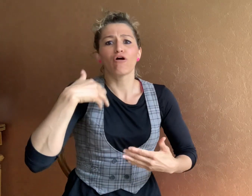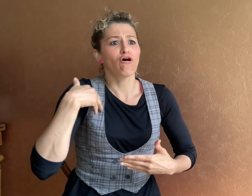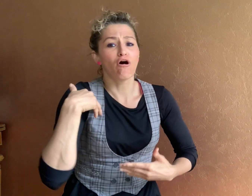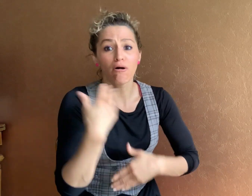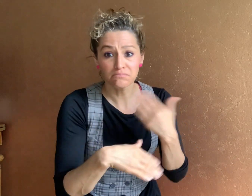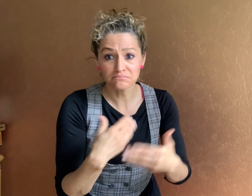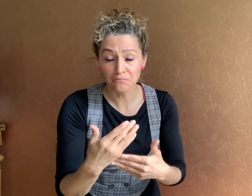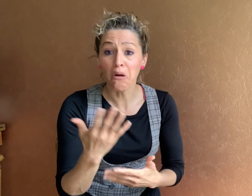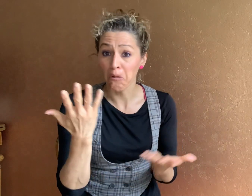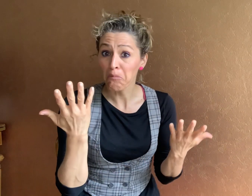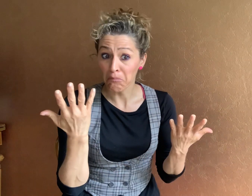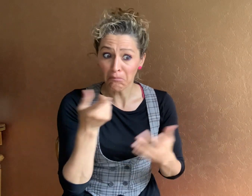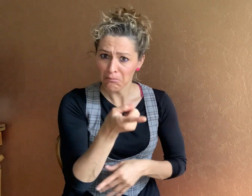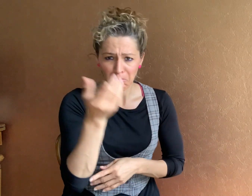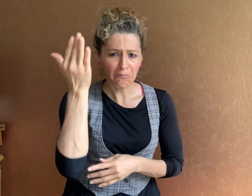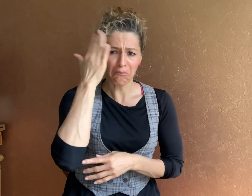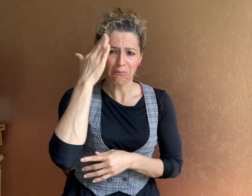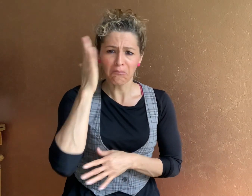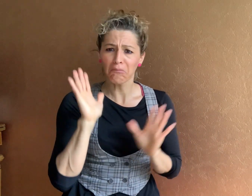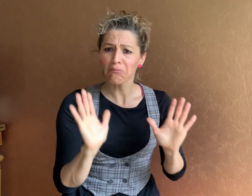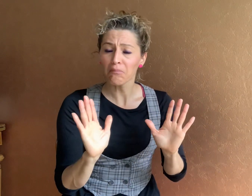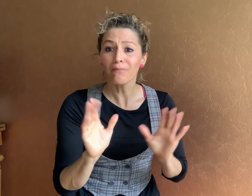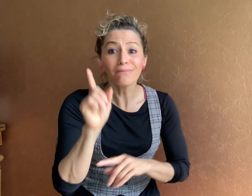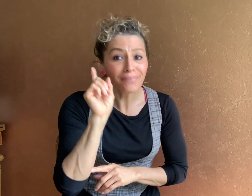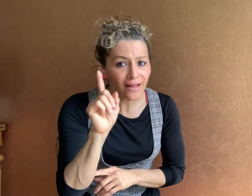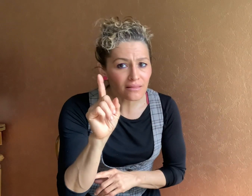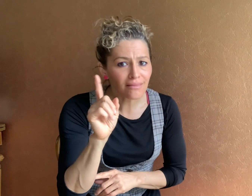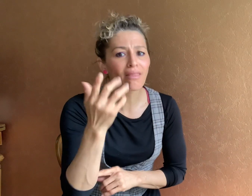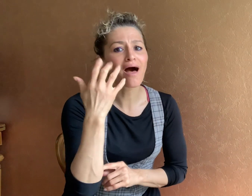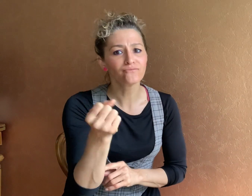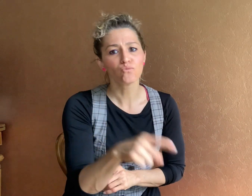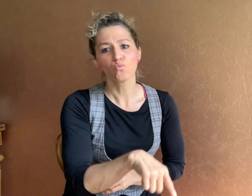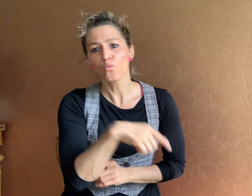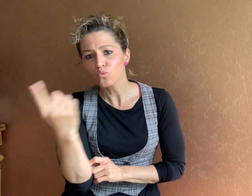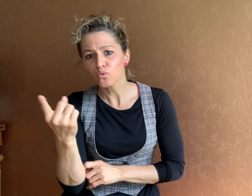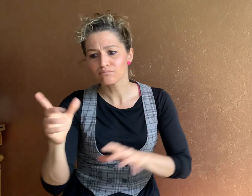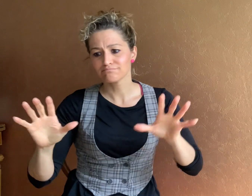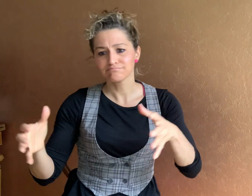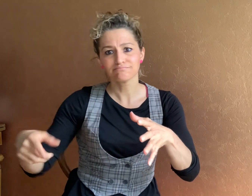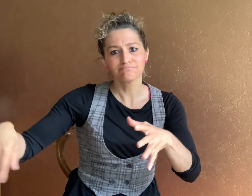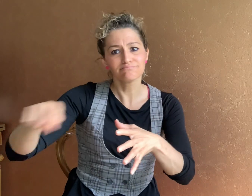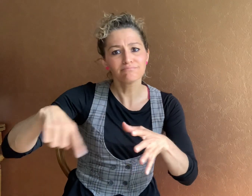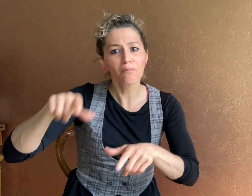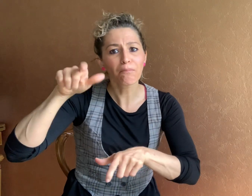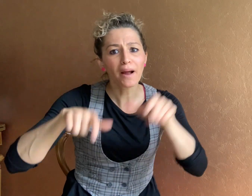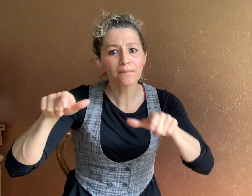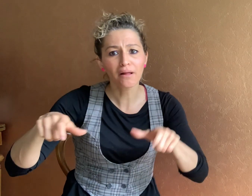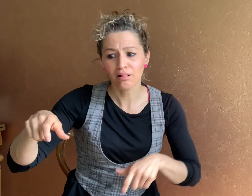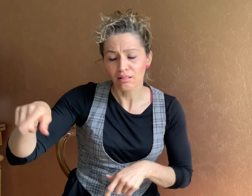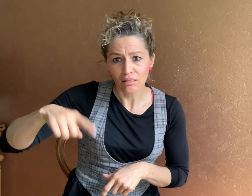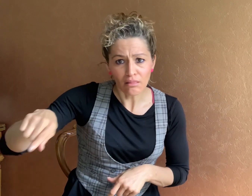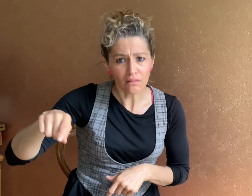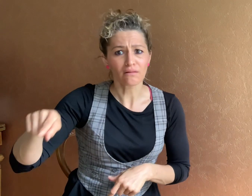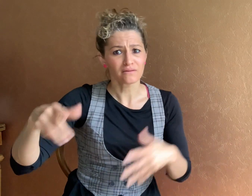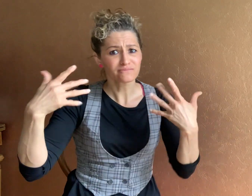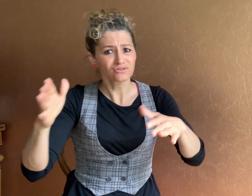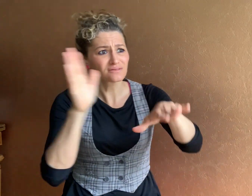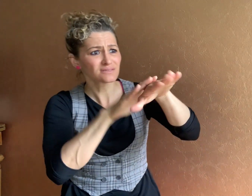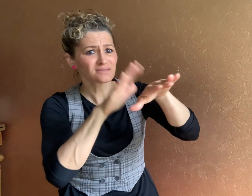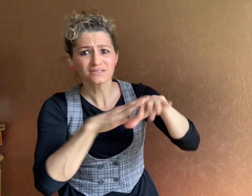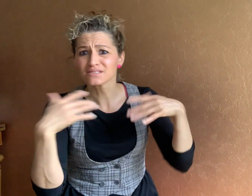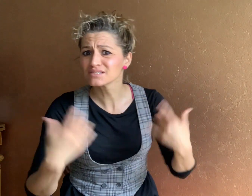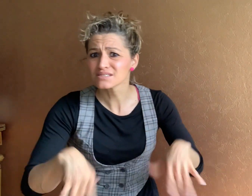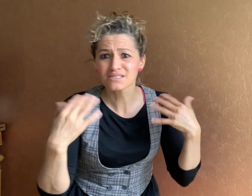after falling ill. This might be so, but there are another